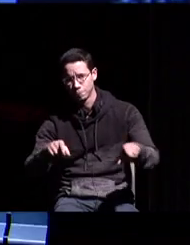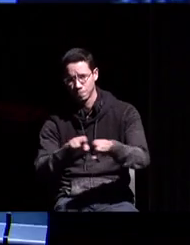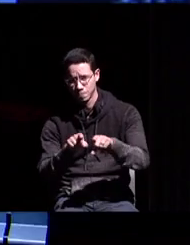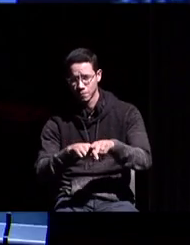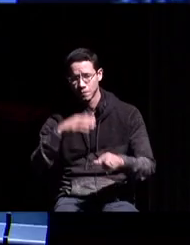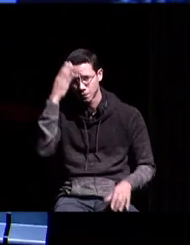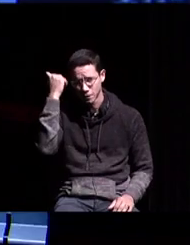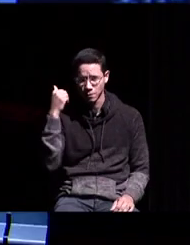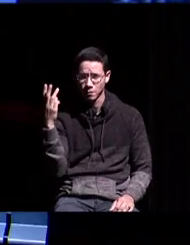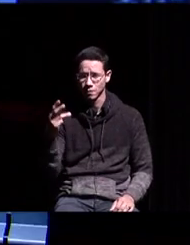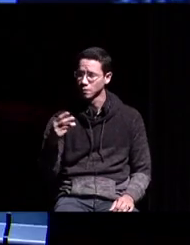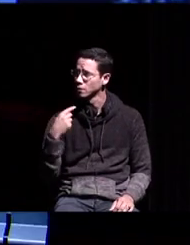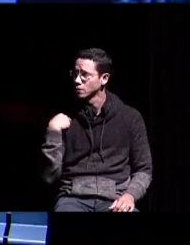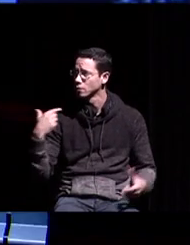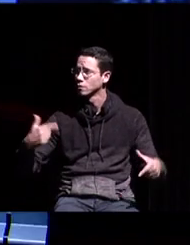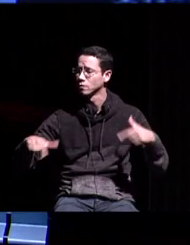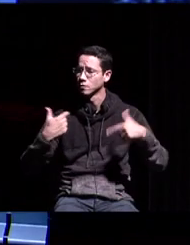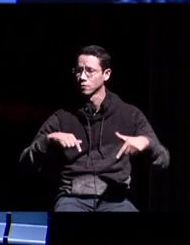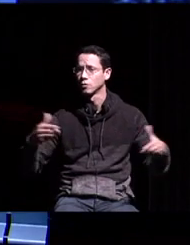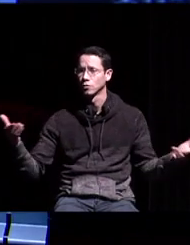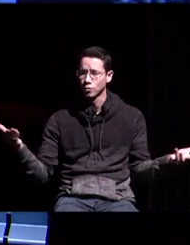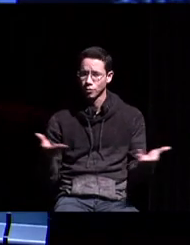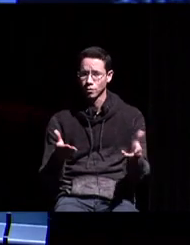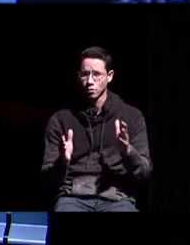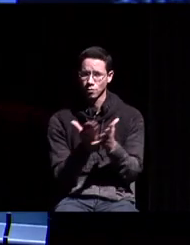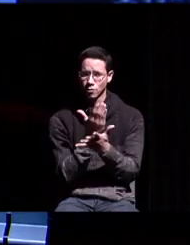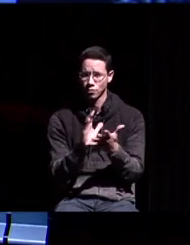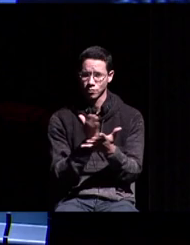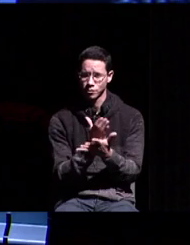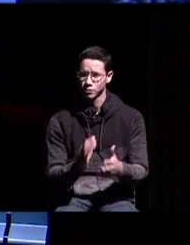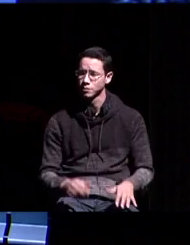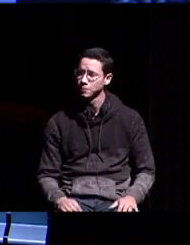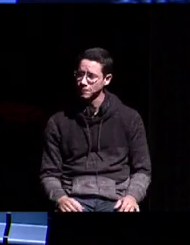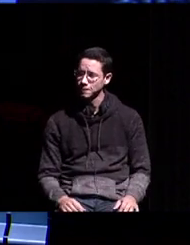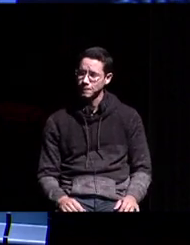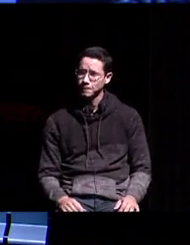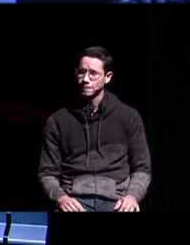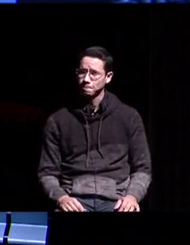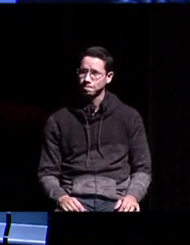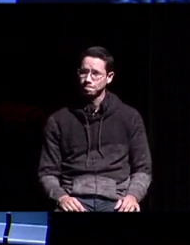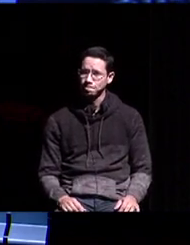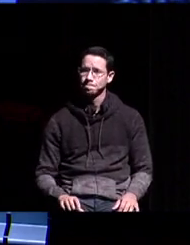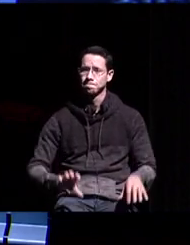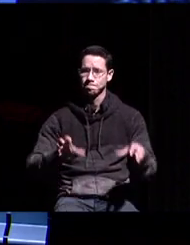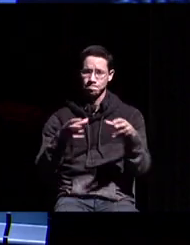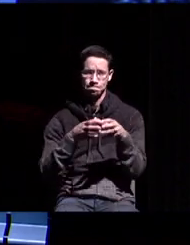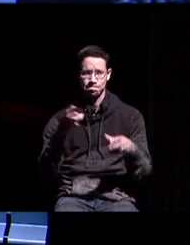outsourced workers